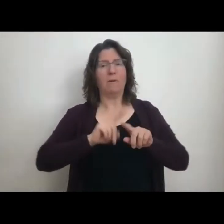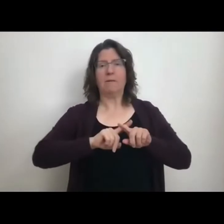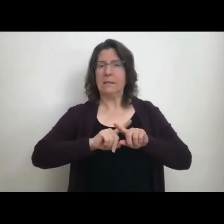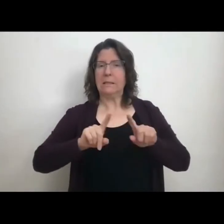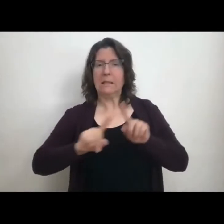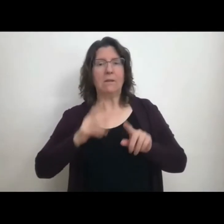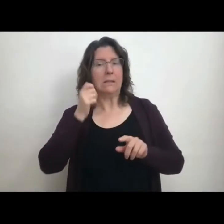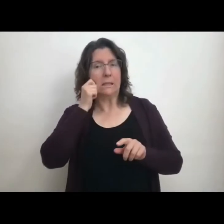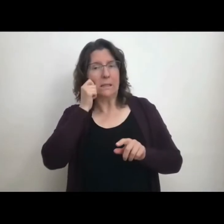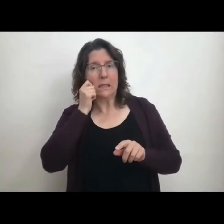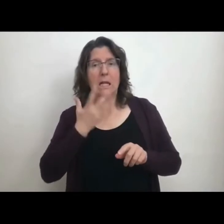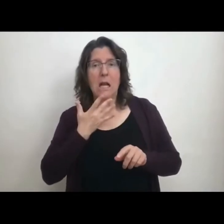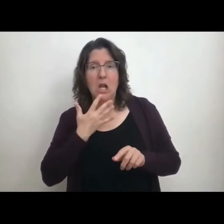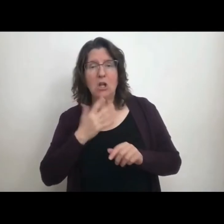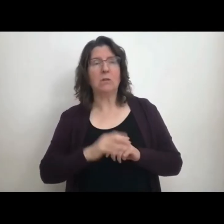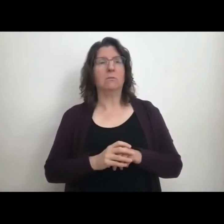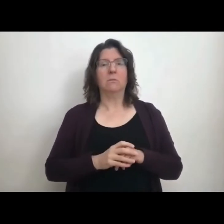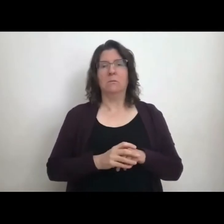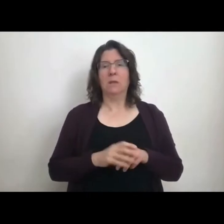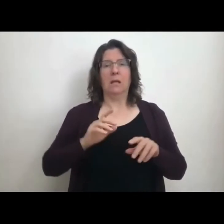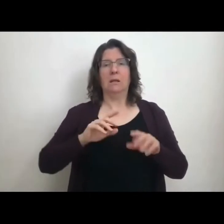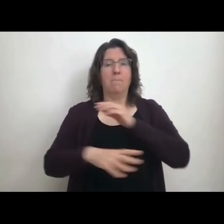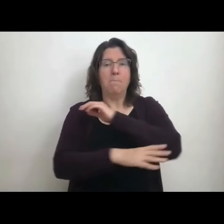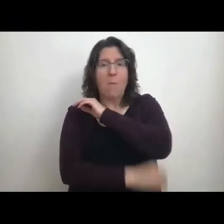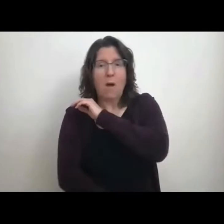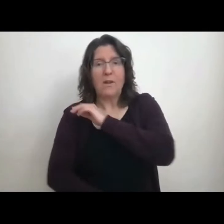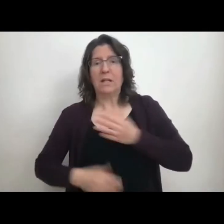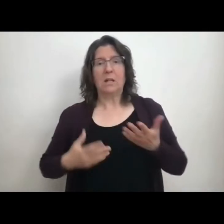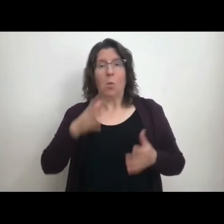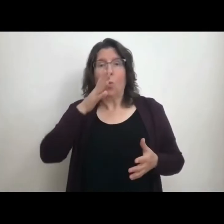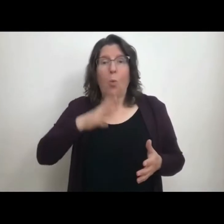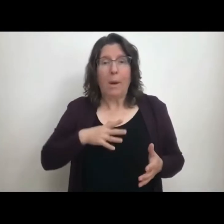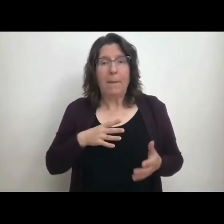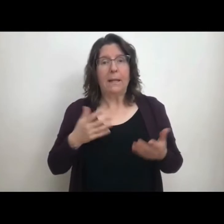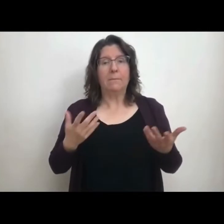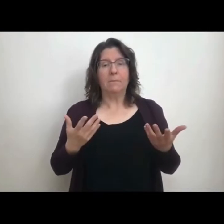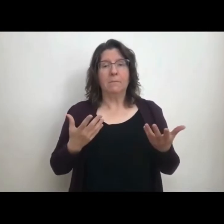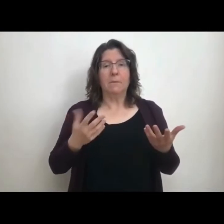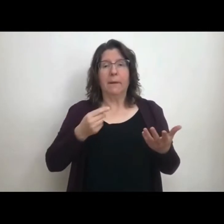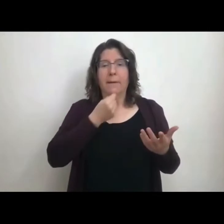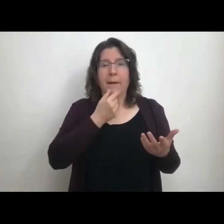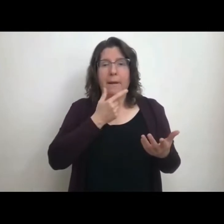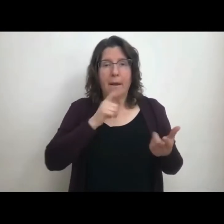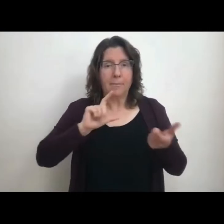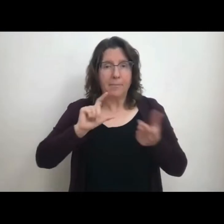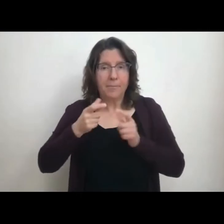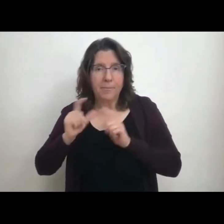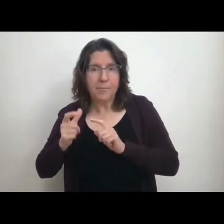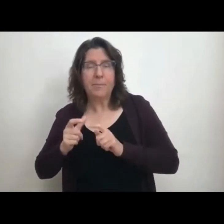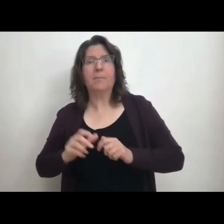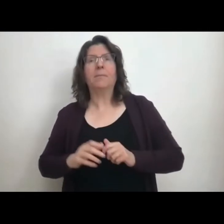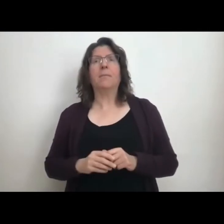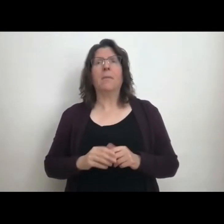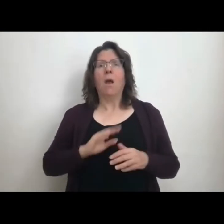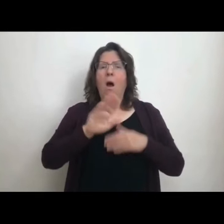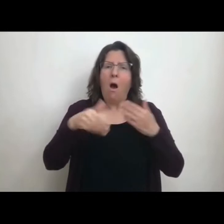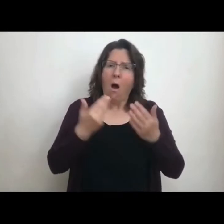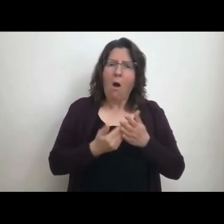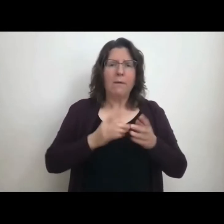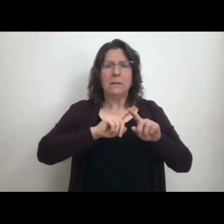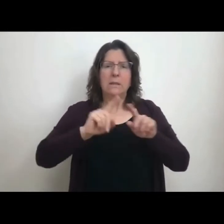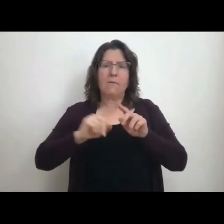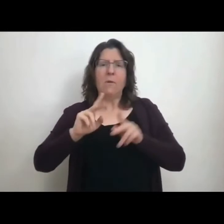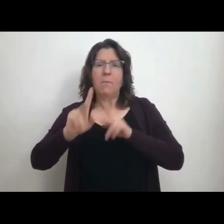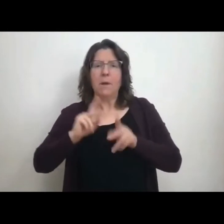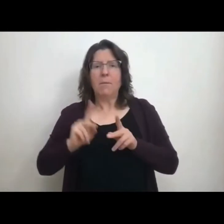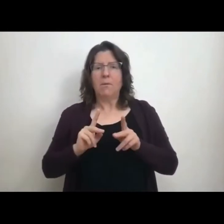There are many kinds of "-isms" racism, classism, sexism, homophobia.